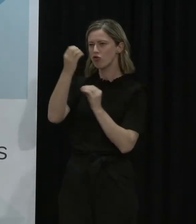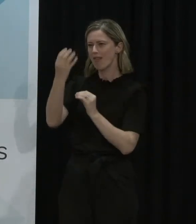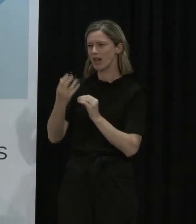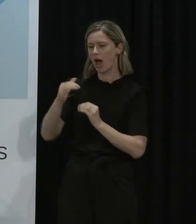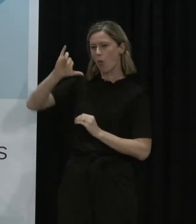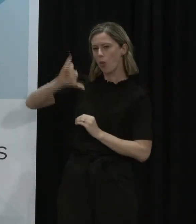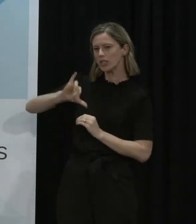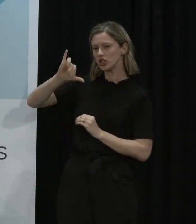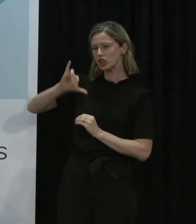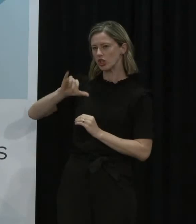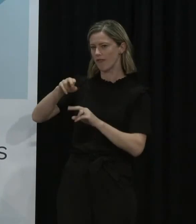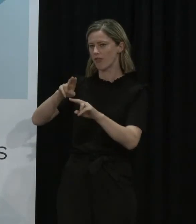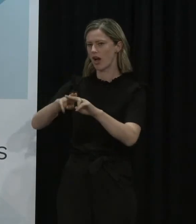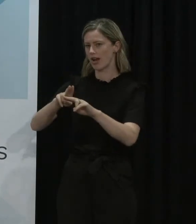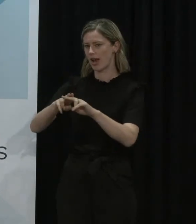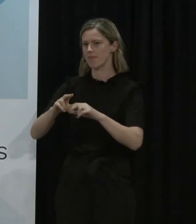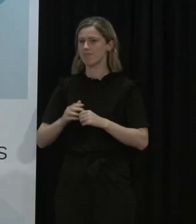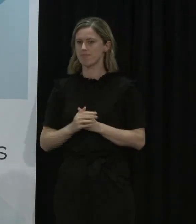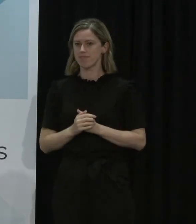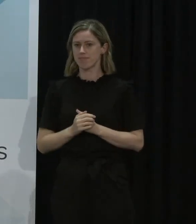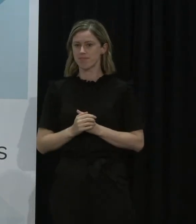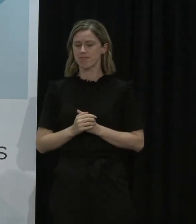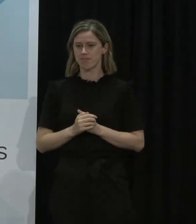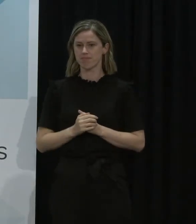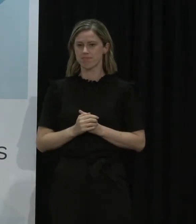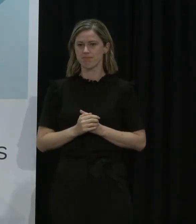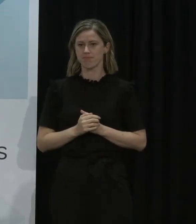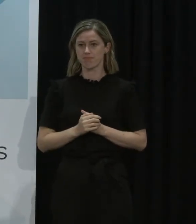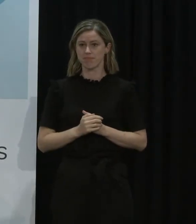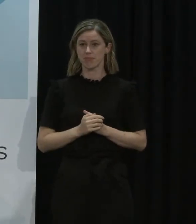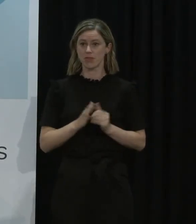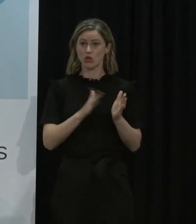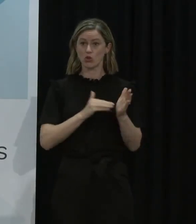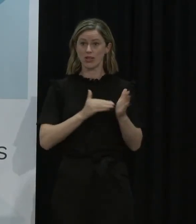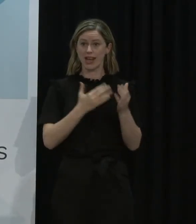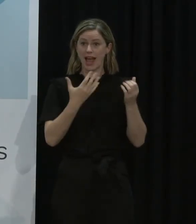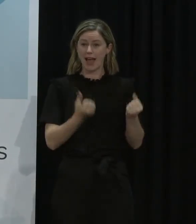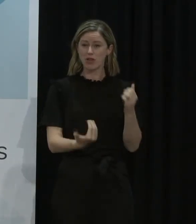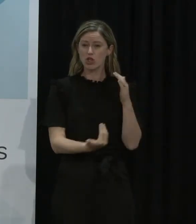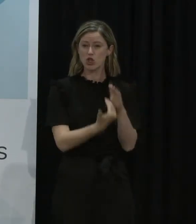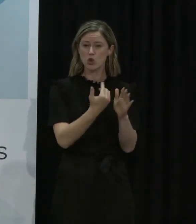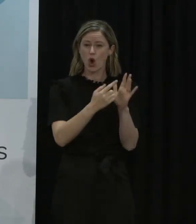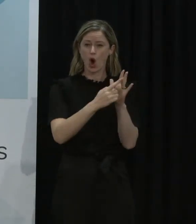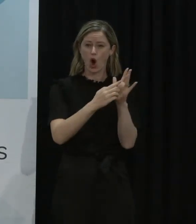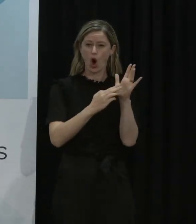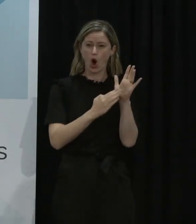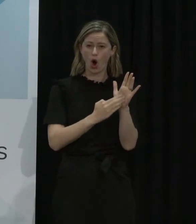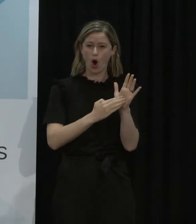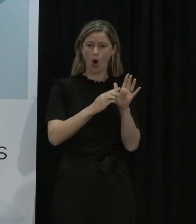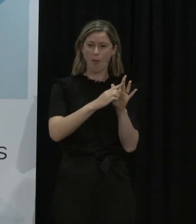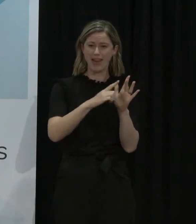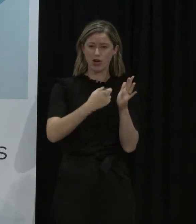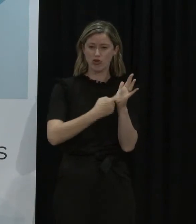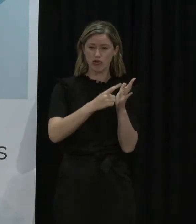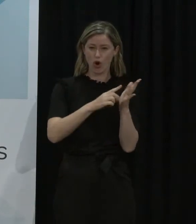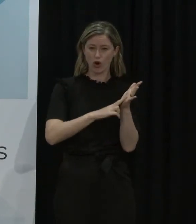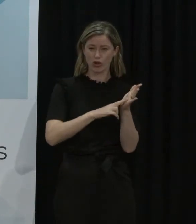different parts of the traffic light system that the current